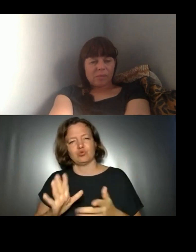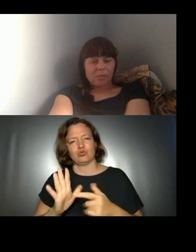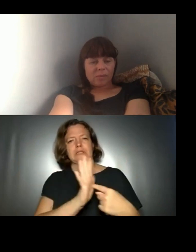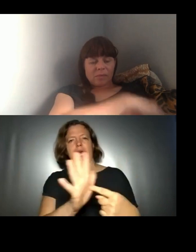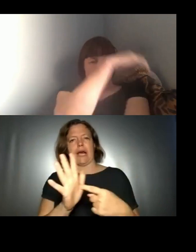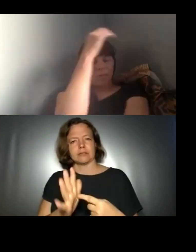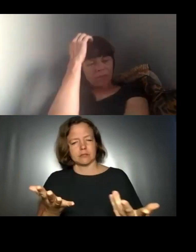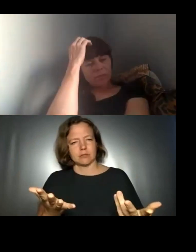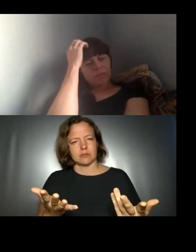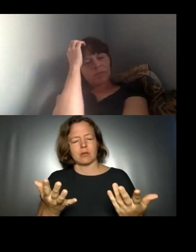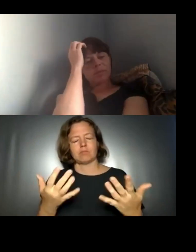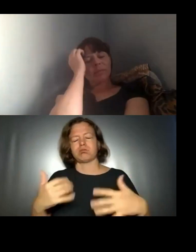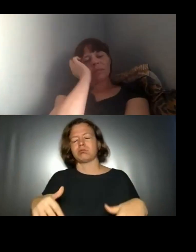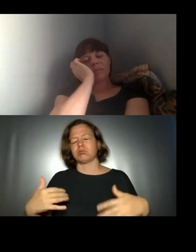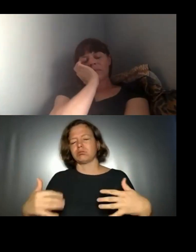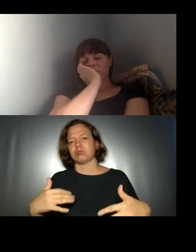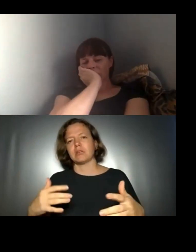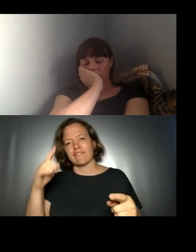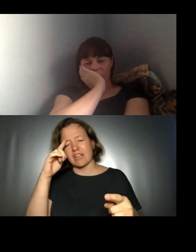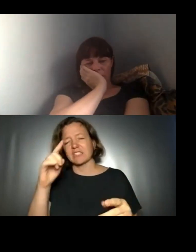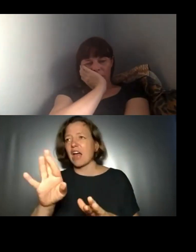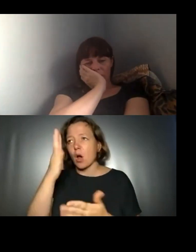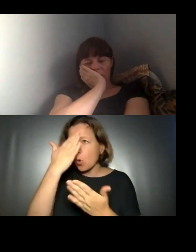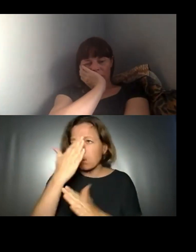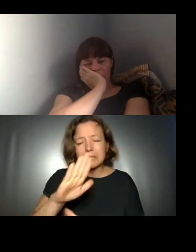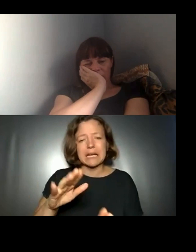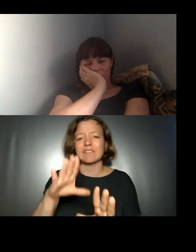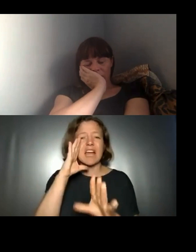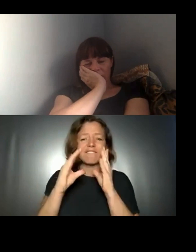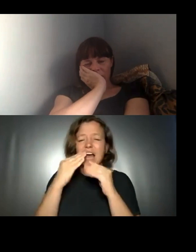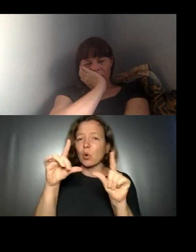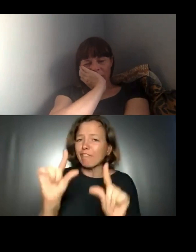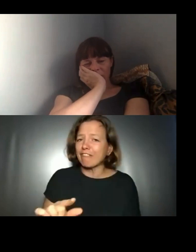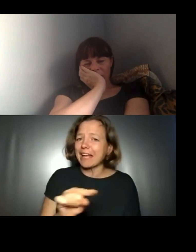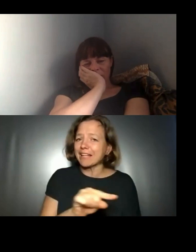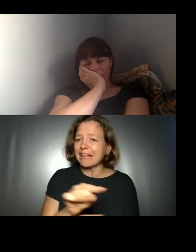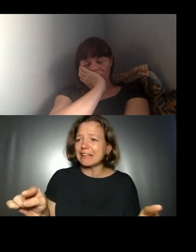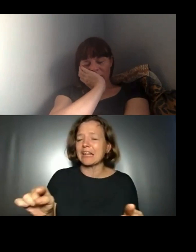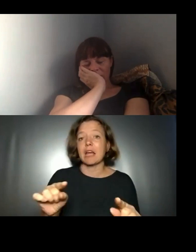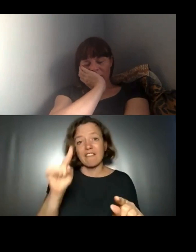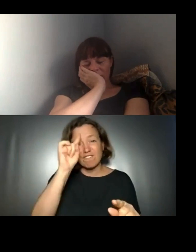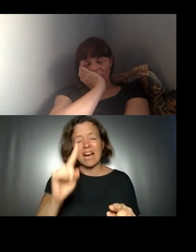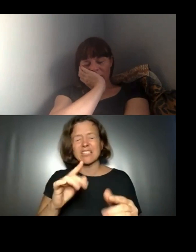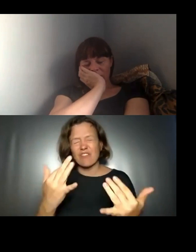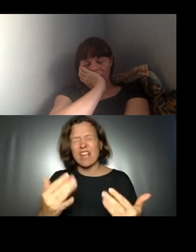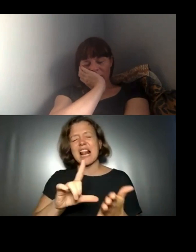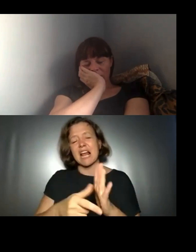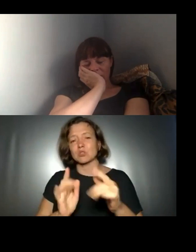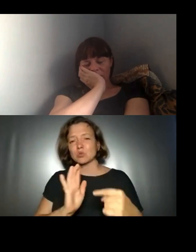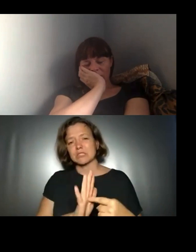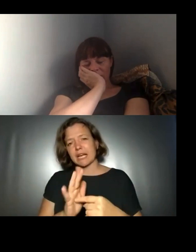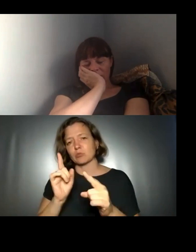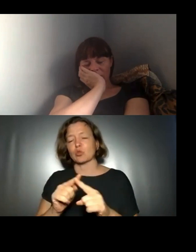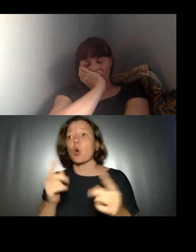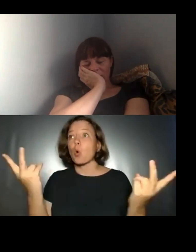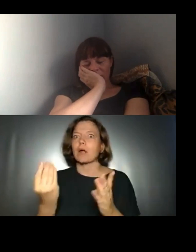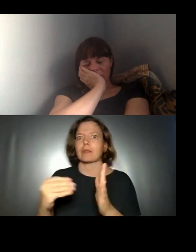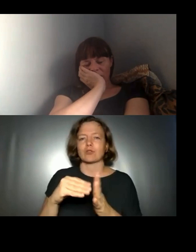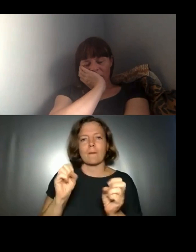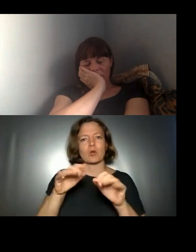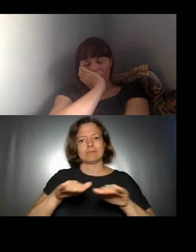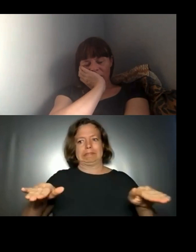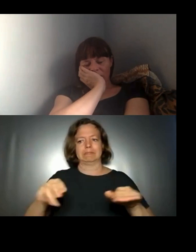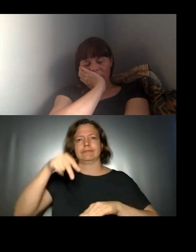working in theater. Who do not necessarily know what that means or who might be very nervous about performing.